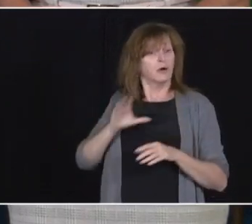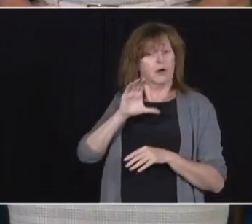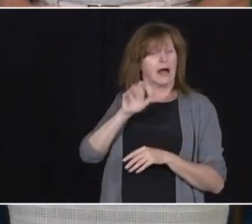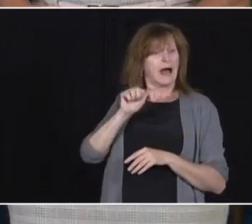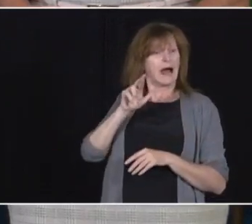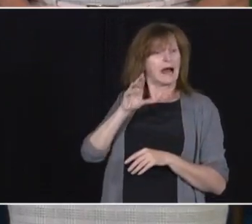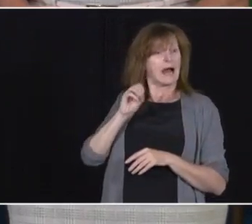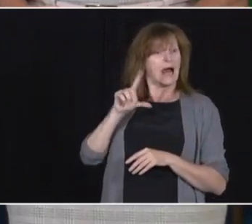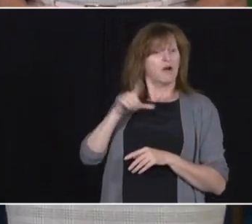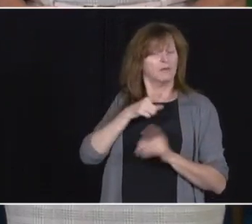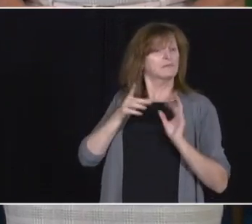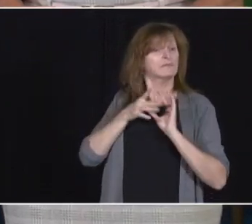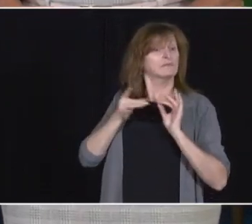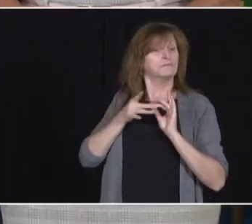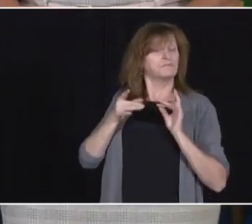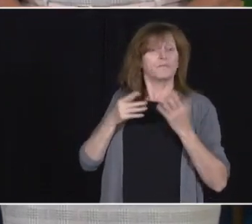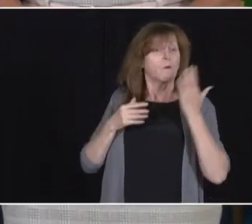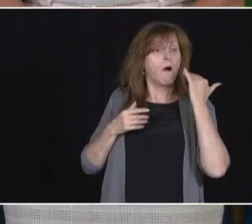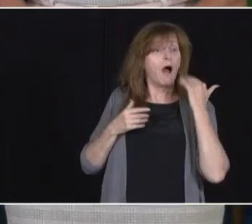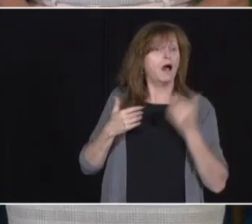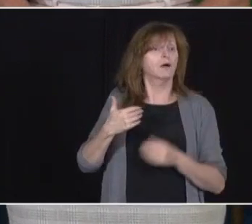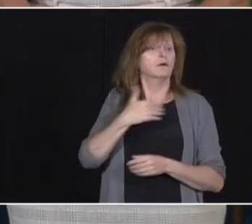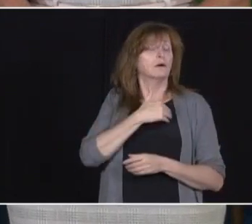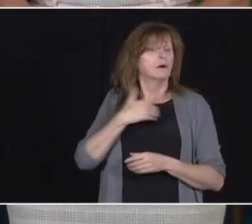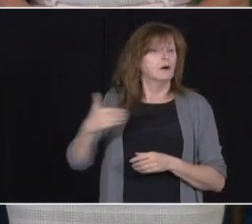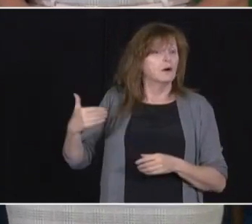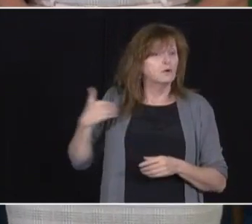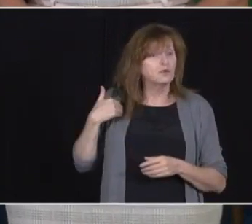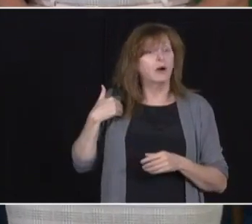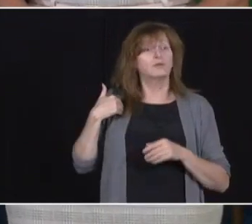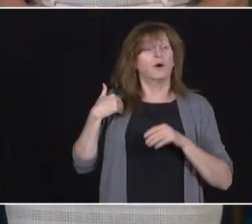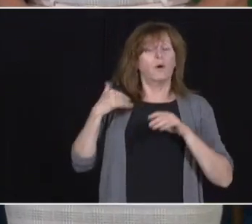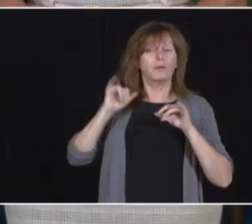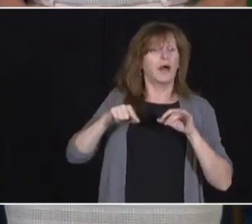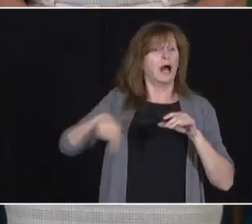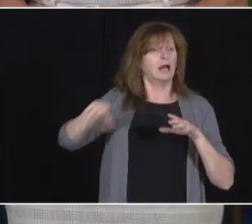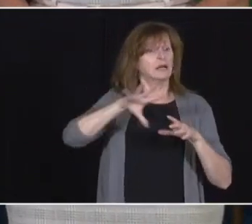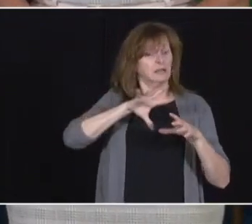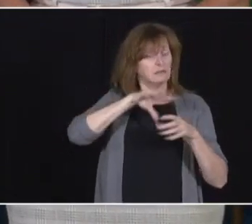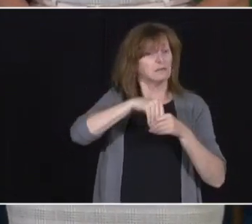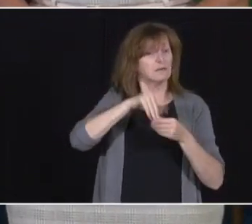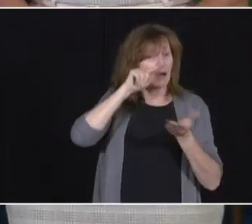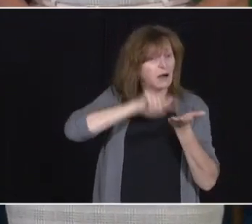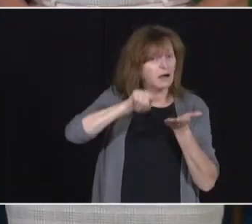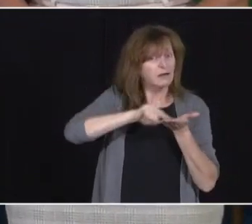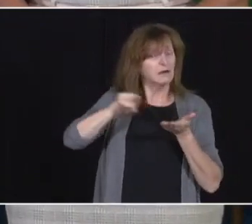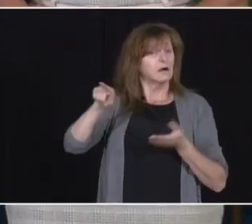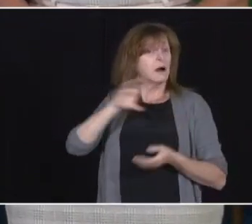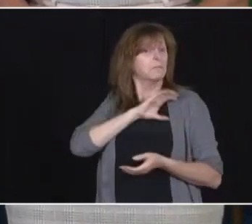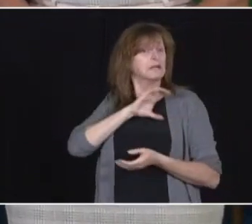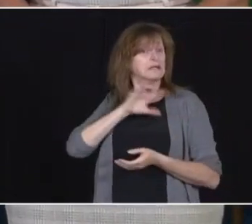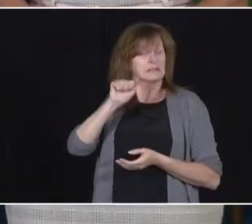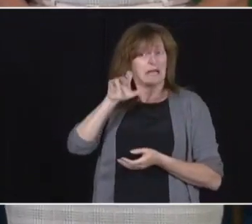And premier, on a broader scale about this whole question, I mean, one of this objections by counsellor Carol was allowing the city's